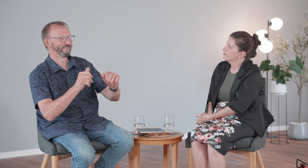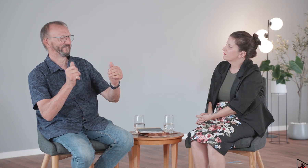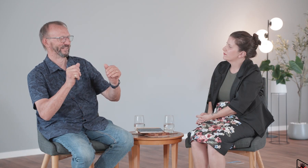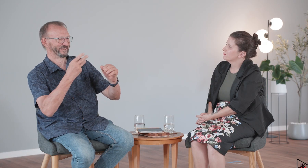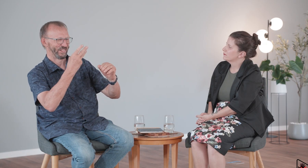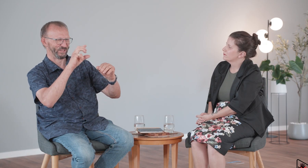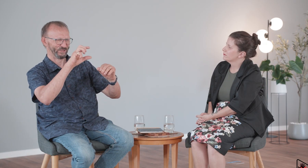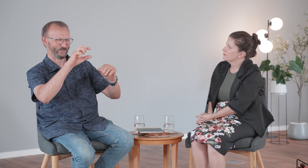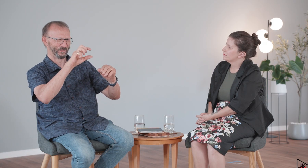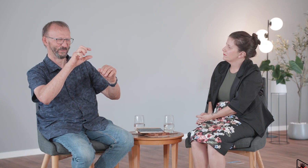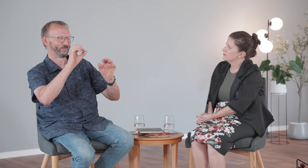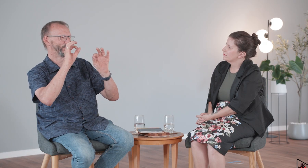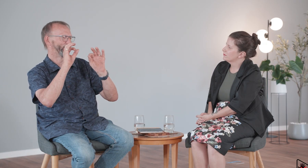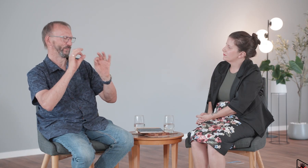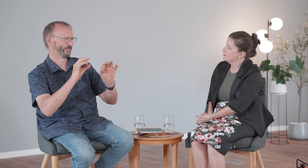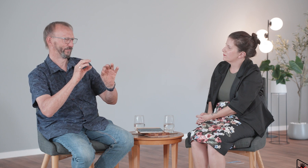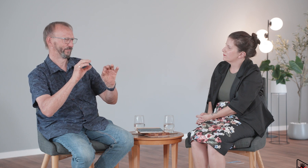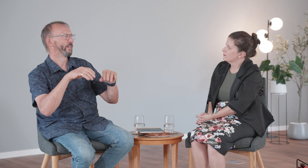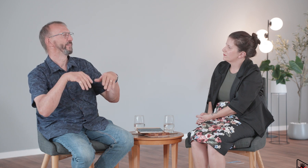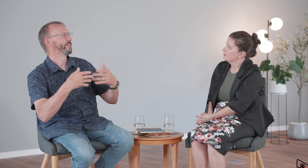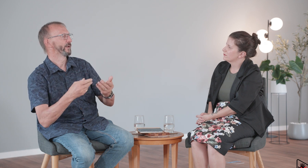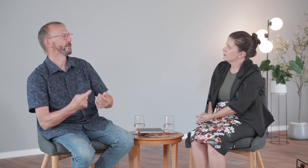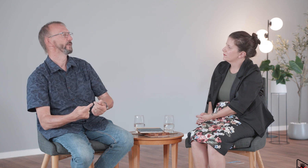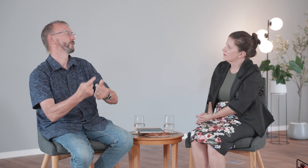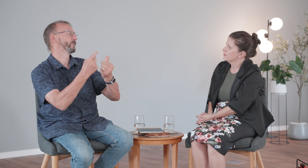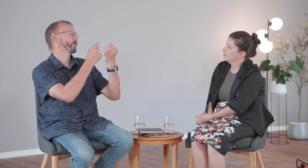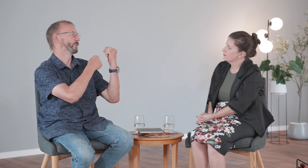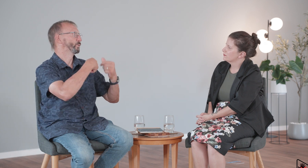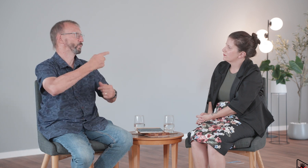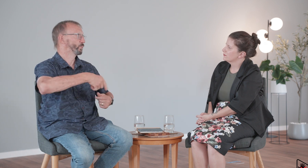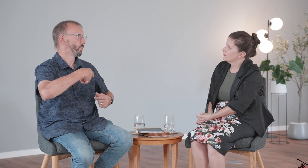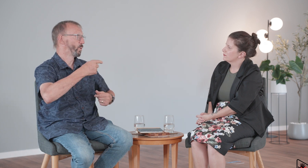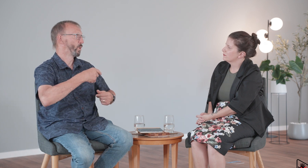I can send the wood through and it comes out at a perfect 32 mm thick.